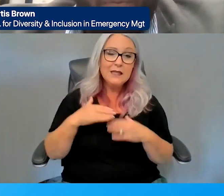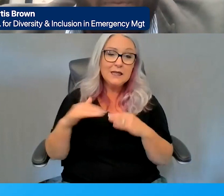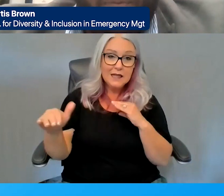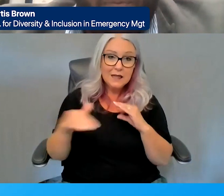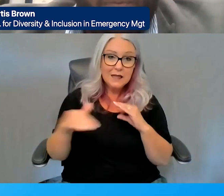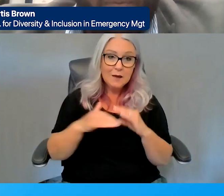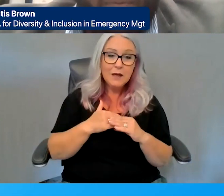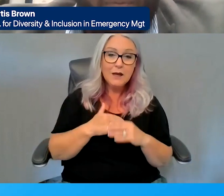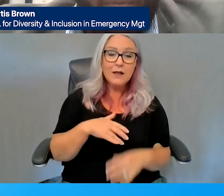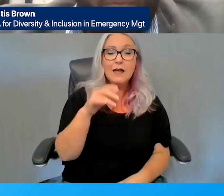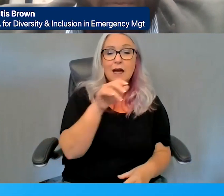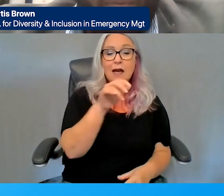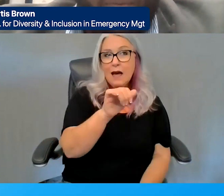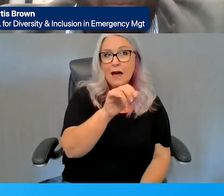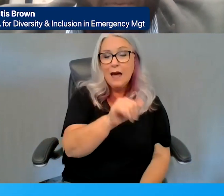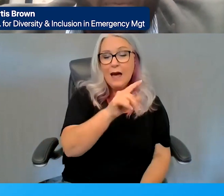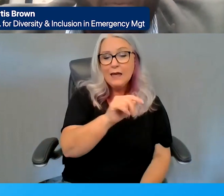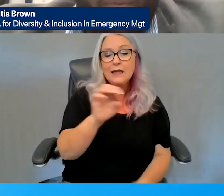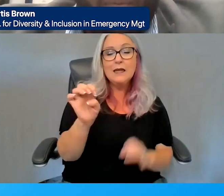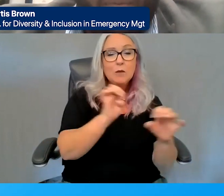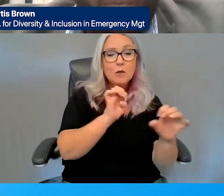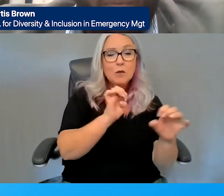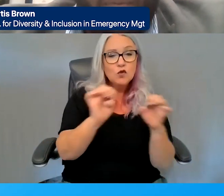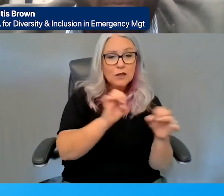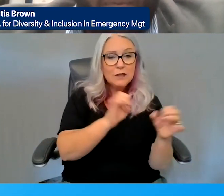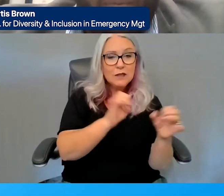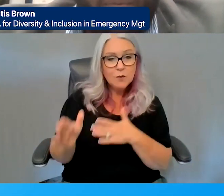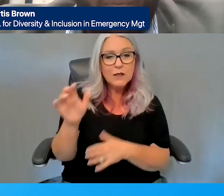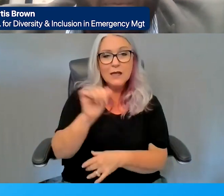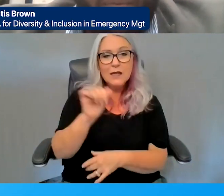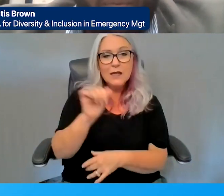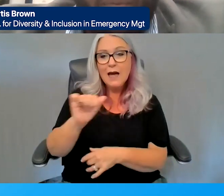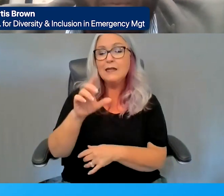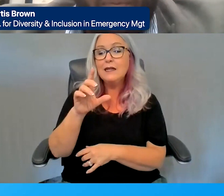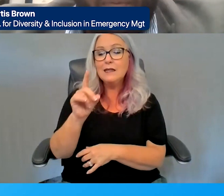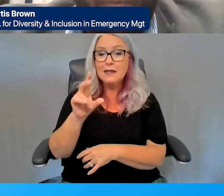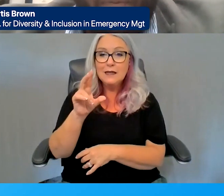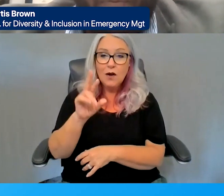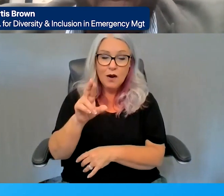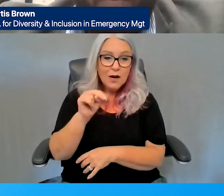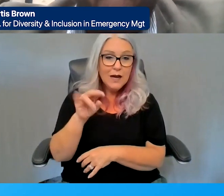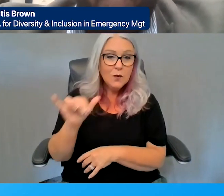preparedness@DRNY.ORG. This event was recorded and the recording will be made available